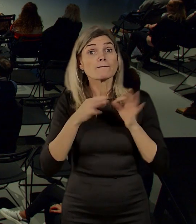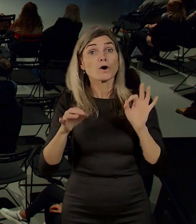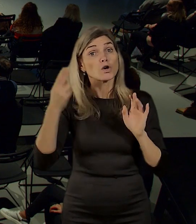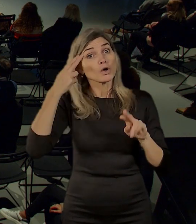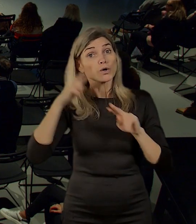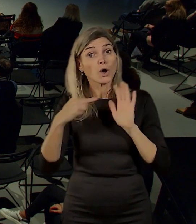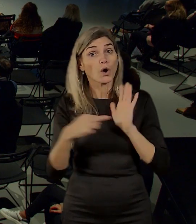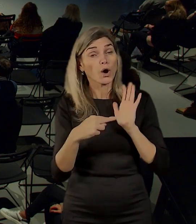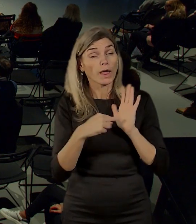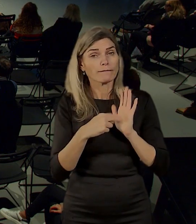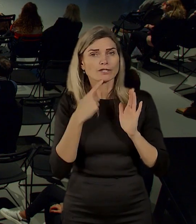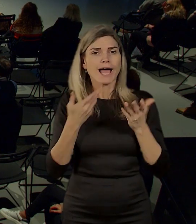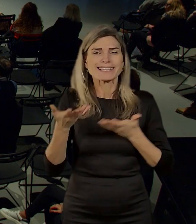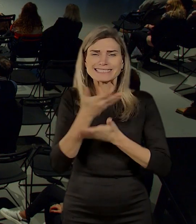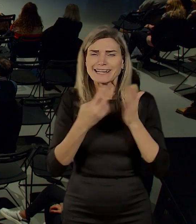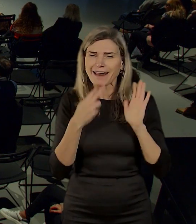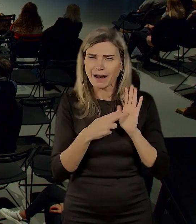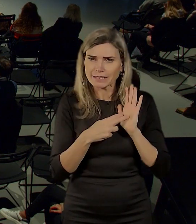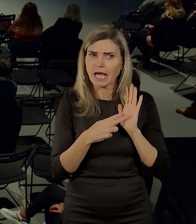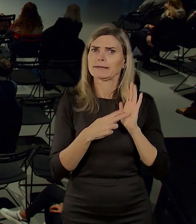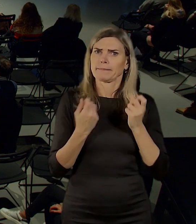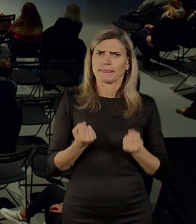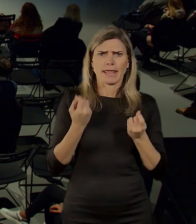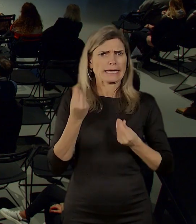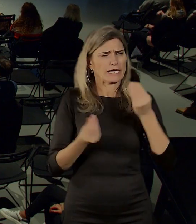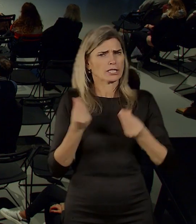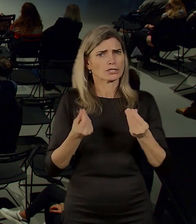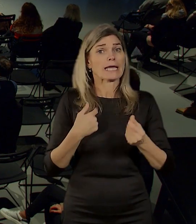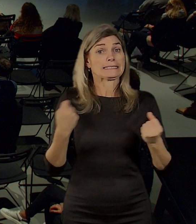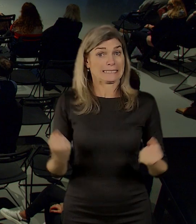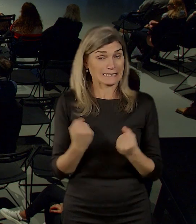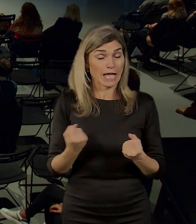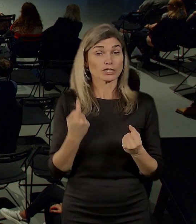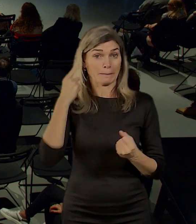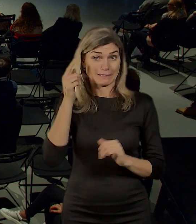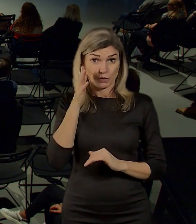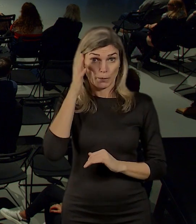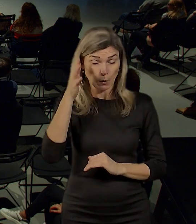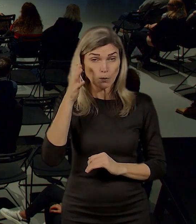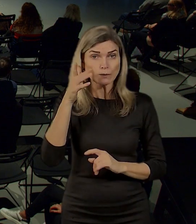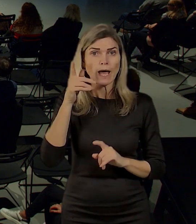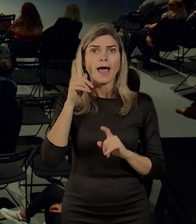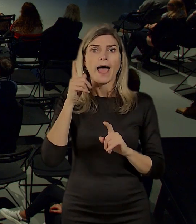As for photovoltaics, it is one of the few numbers that I don't have in my head. But the installed capacity of the entire complex...